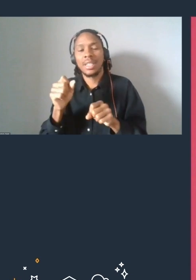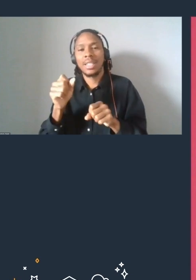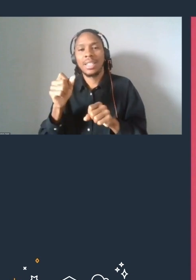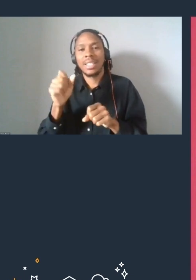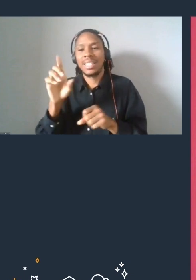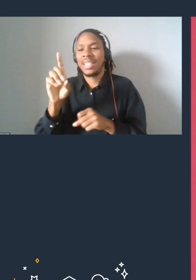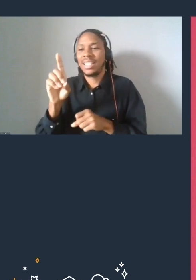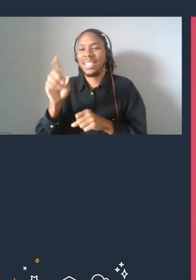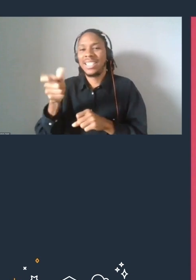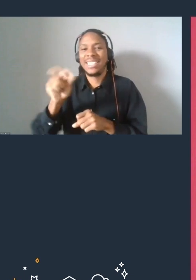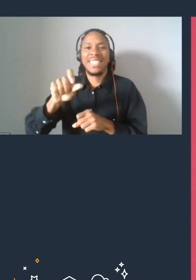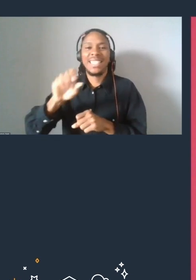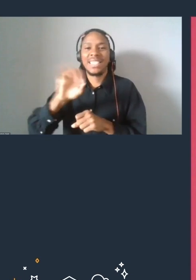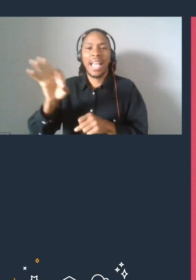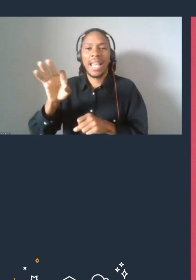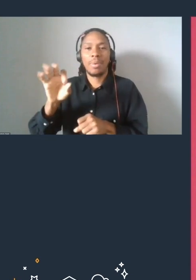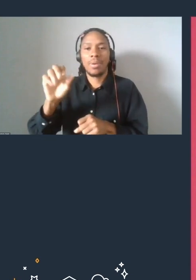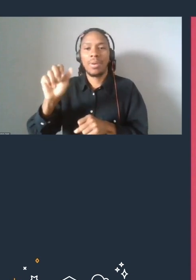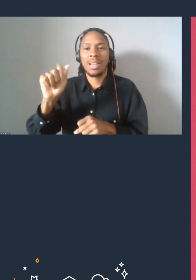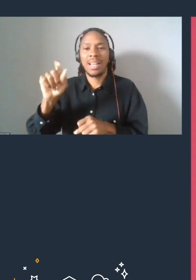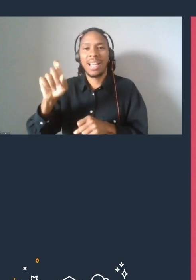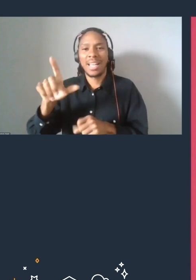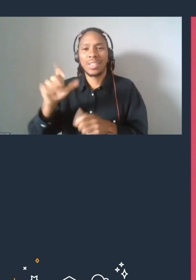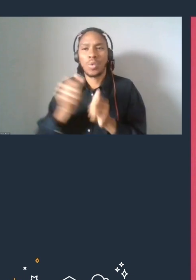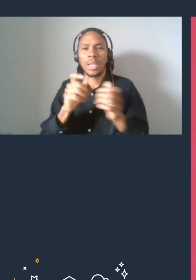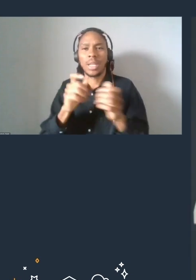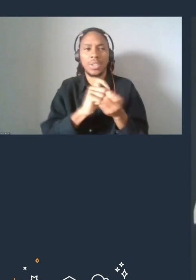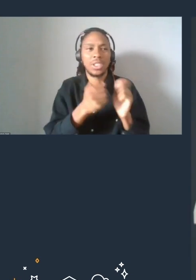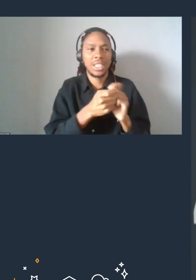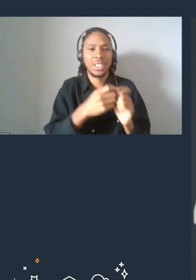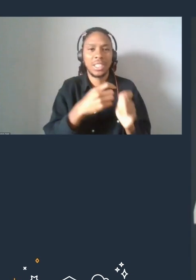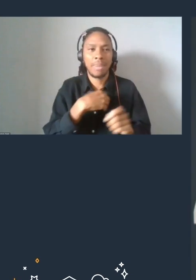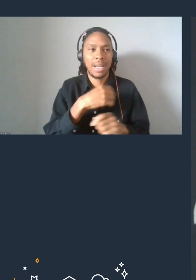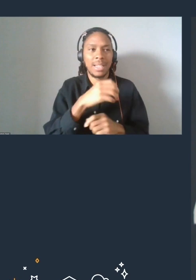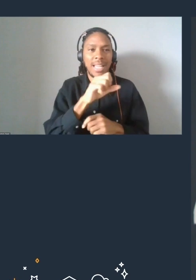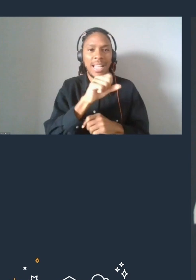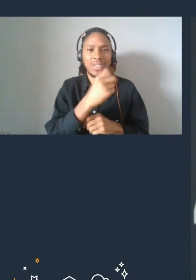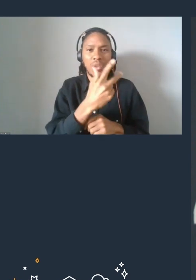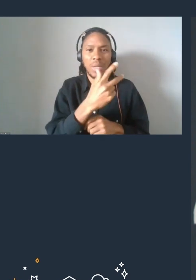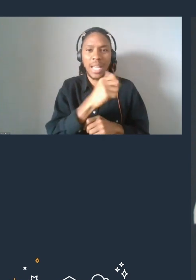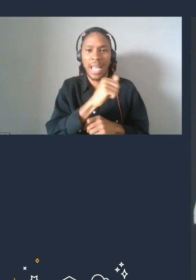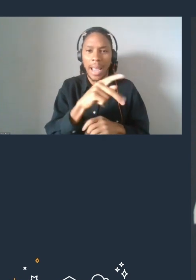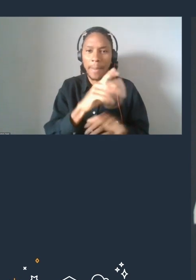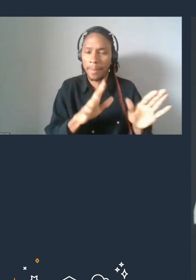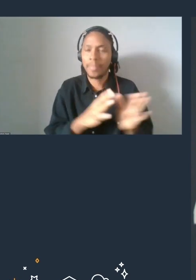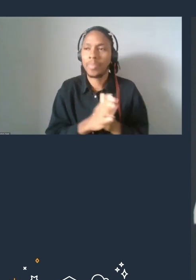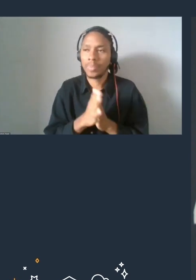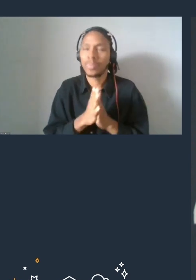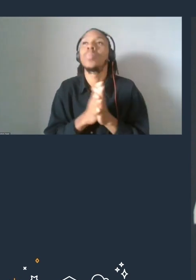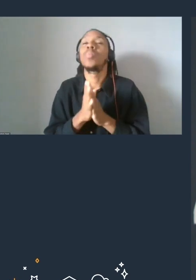how my application CS3 working? Yeah, so you might want to,